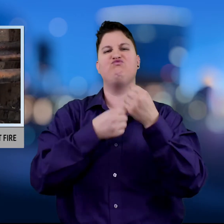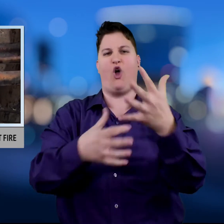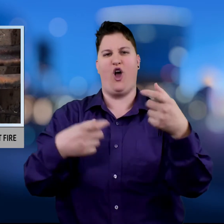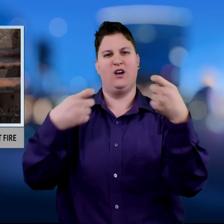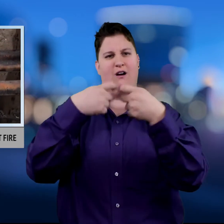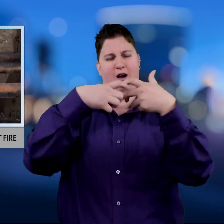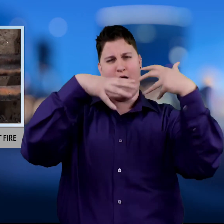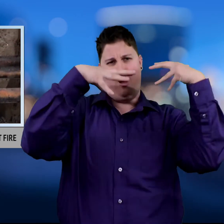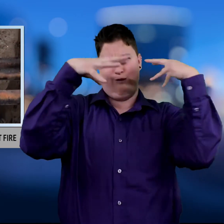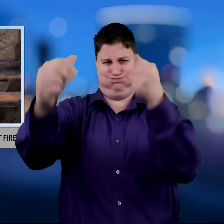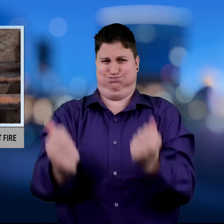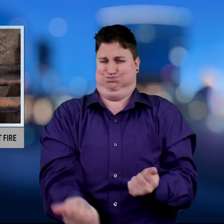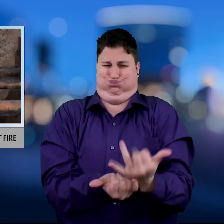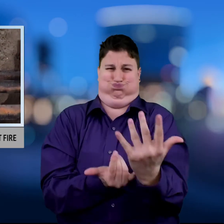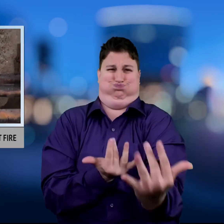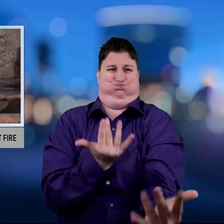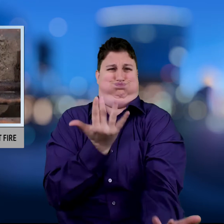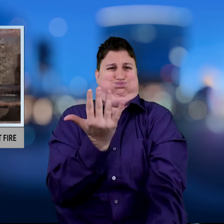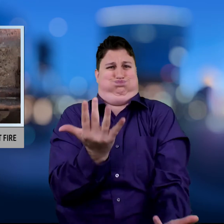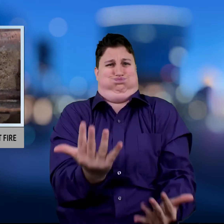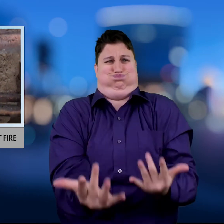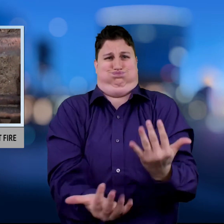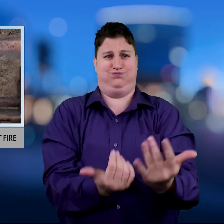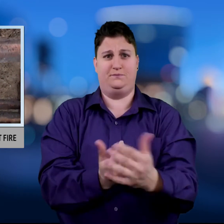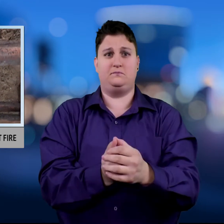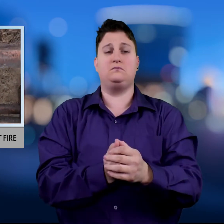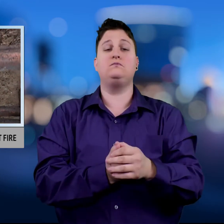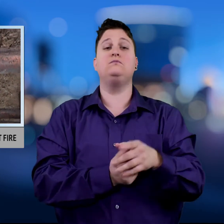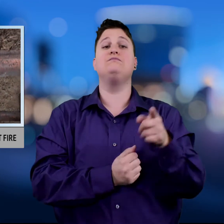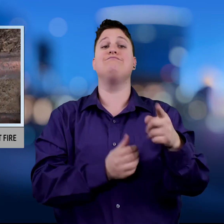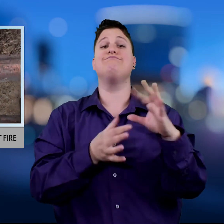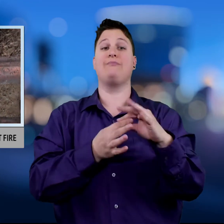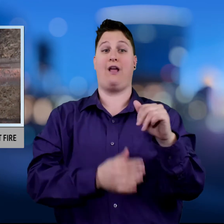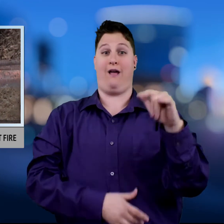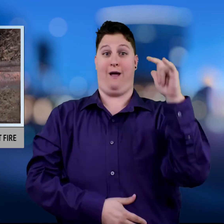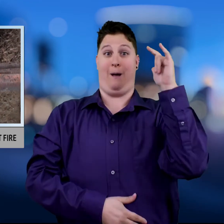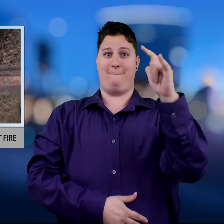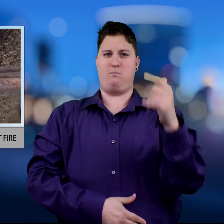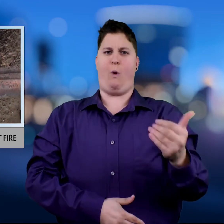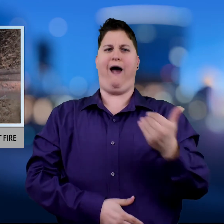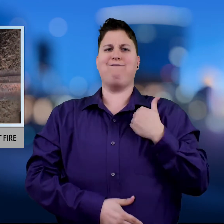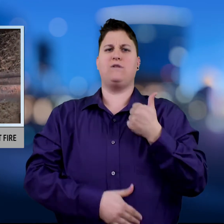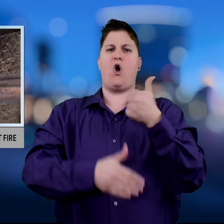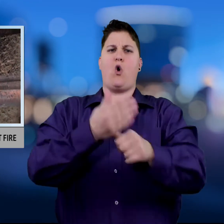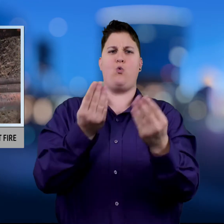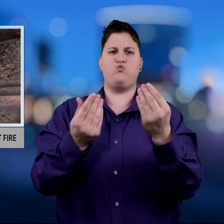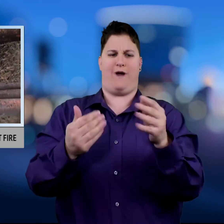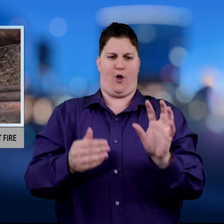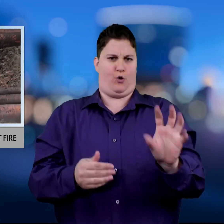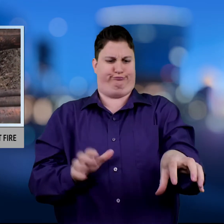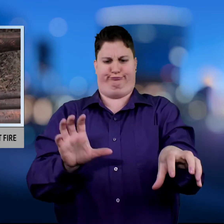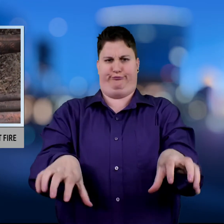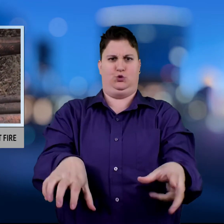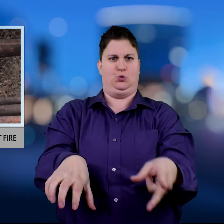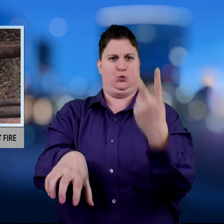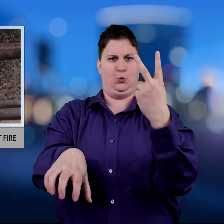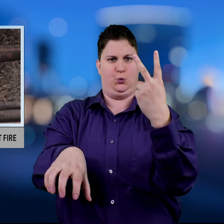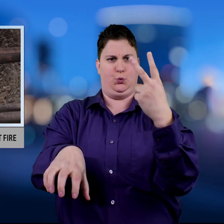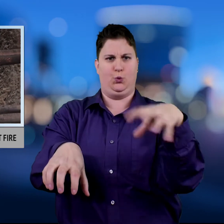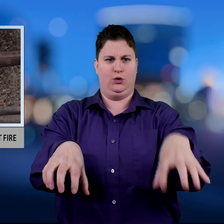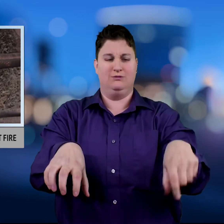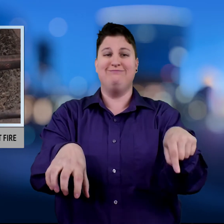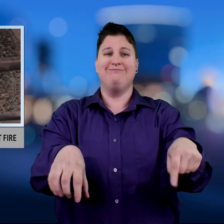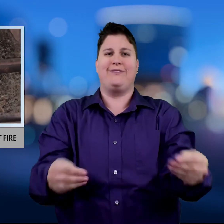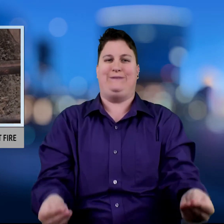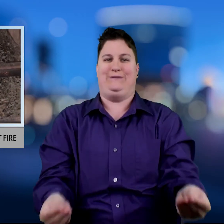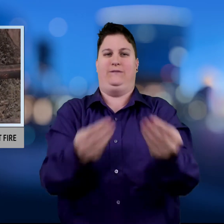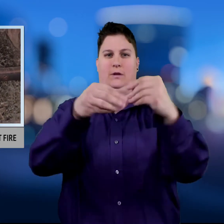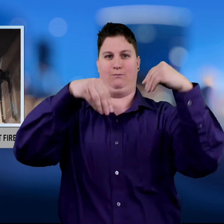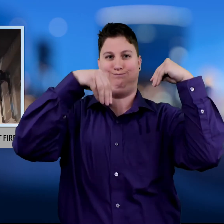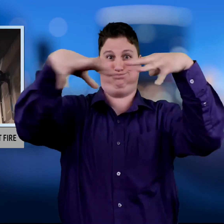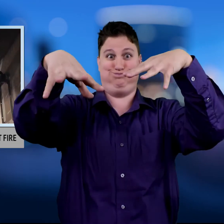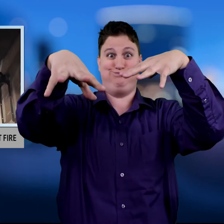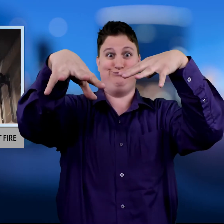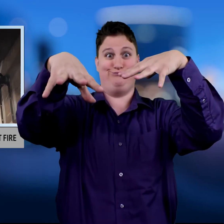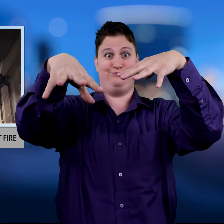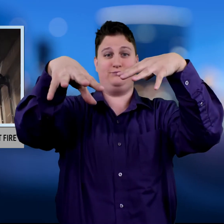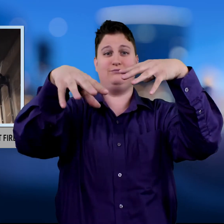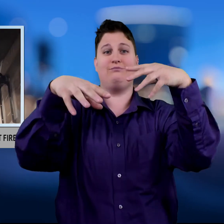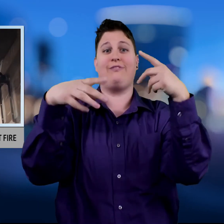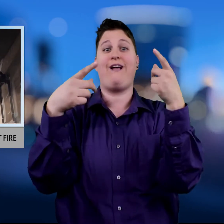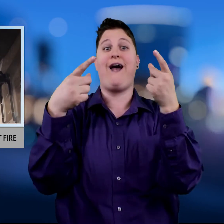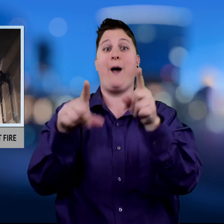He said the electrical fire's intensity damaged two substations serving the airport,